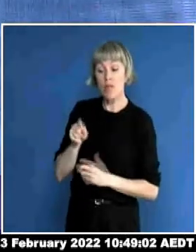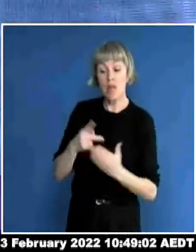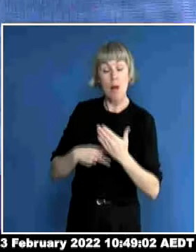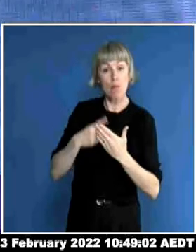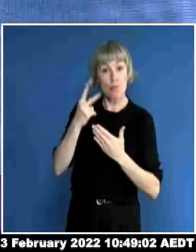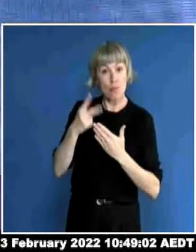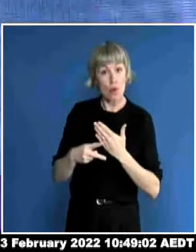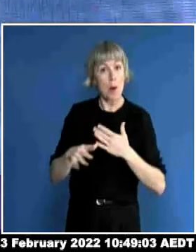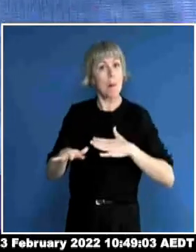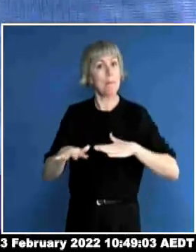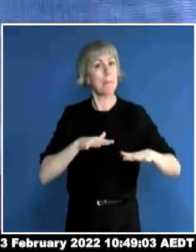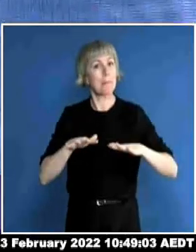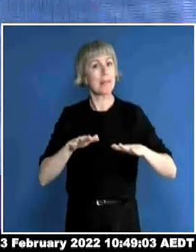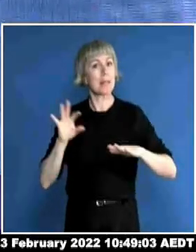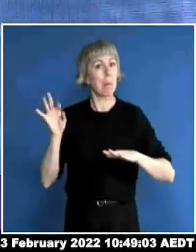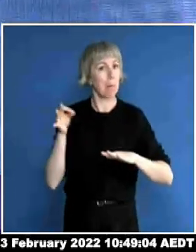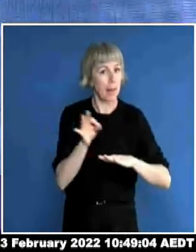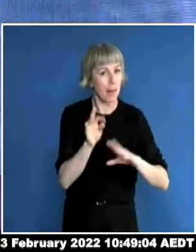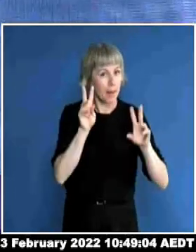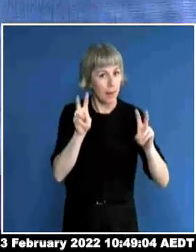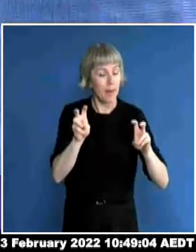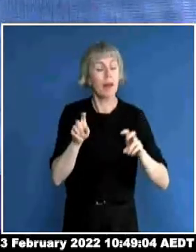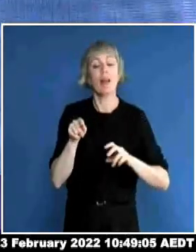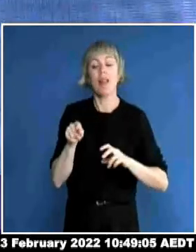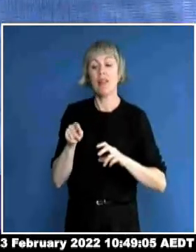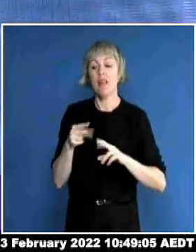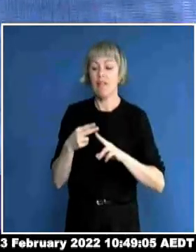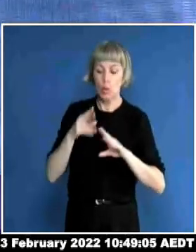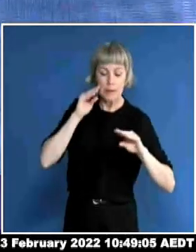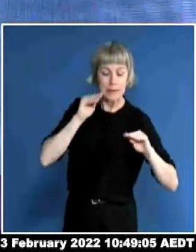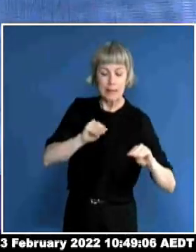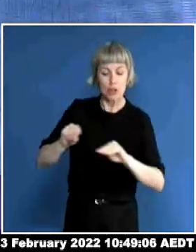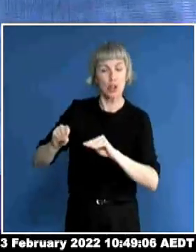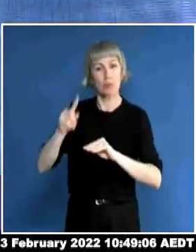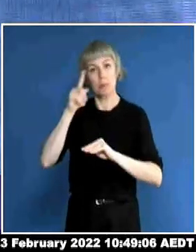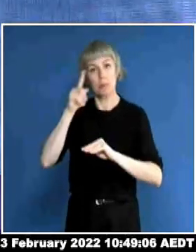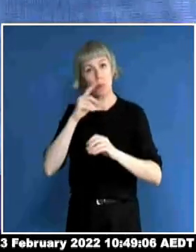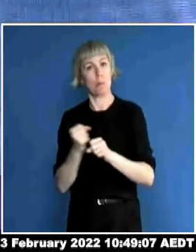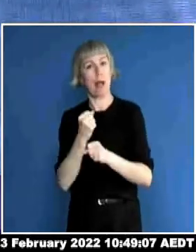While undertaking the program, DES participants are trained and work either in a